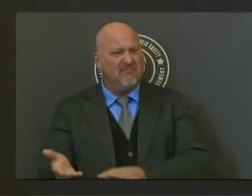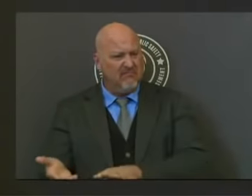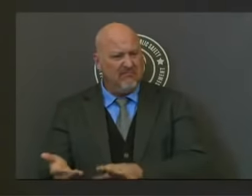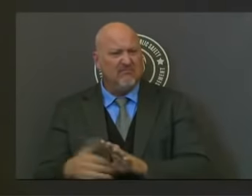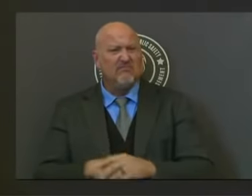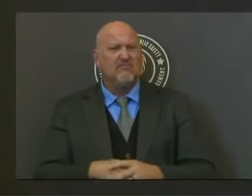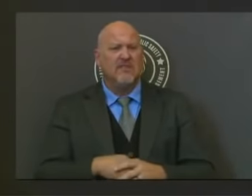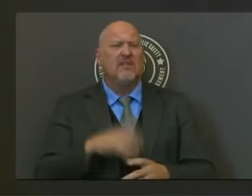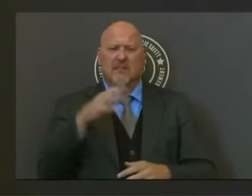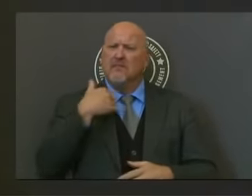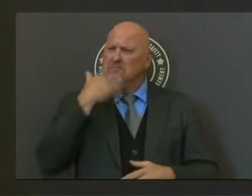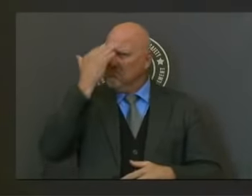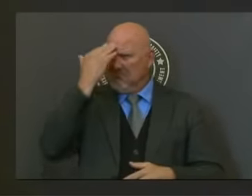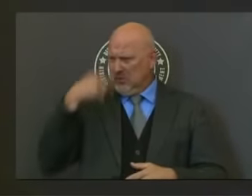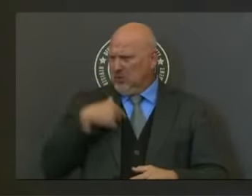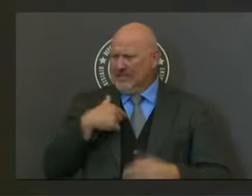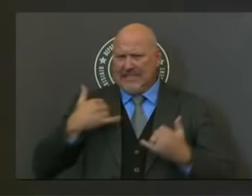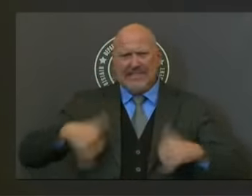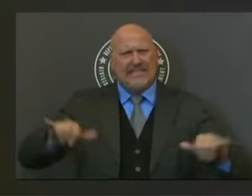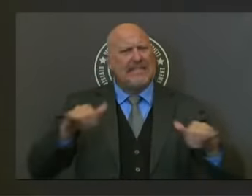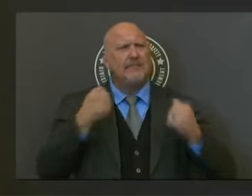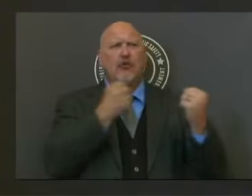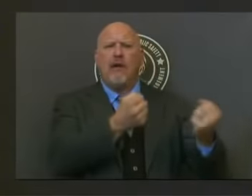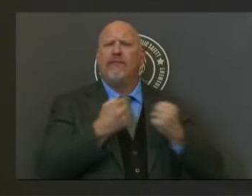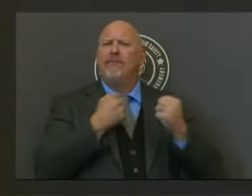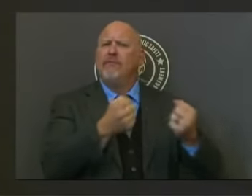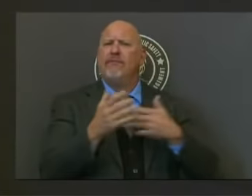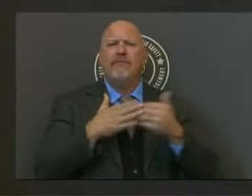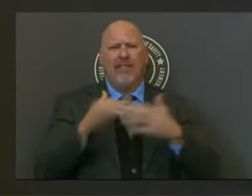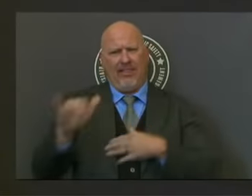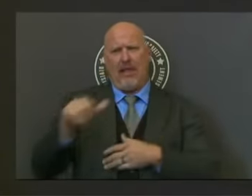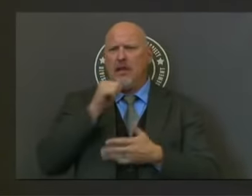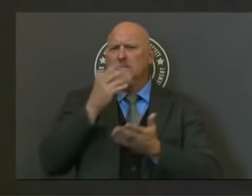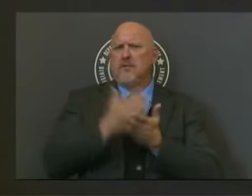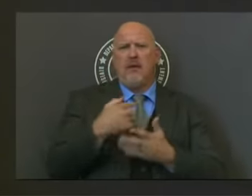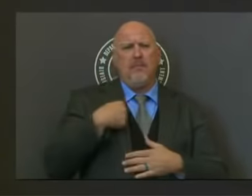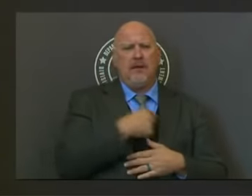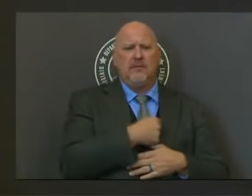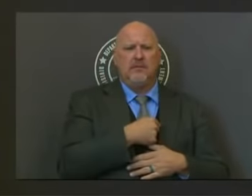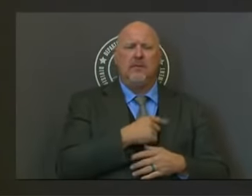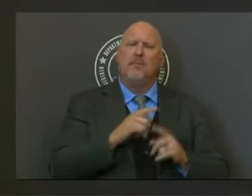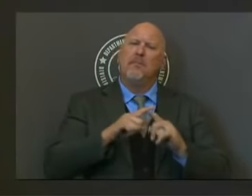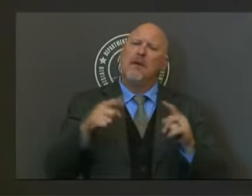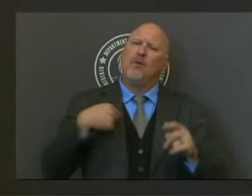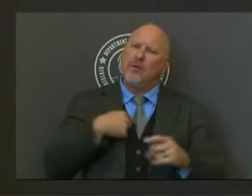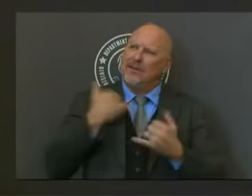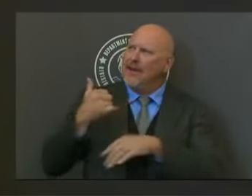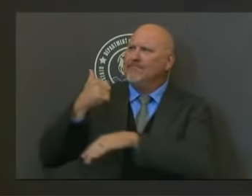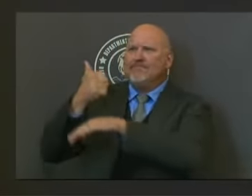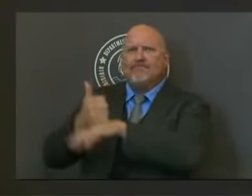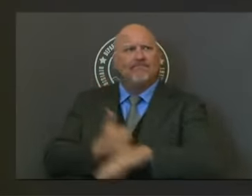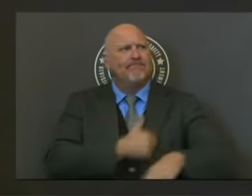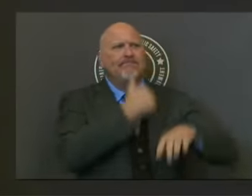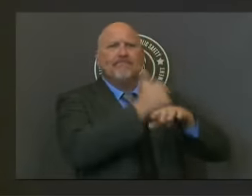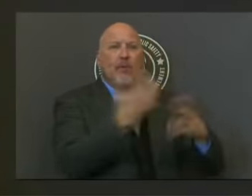side of the road and via the signage this out there right